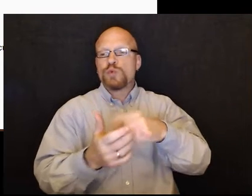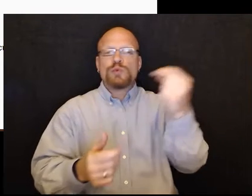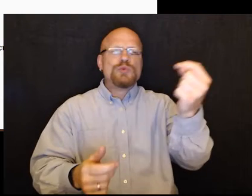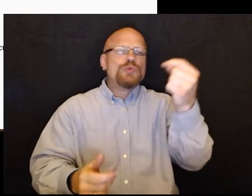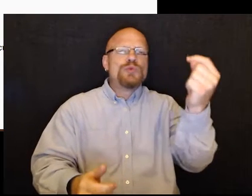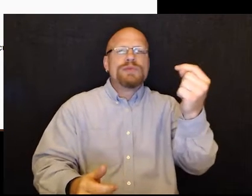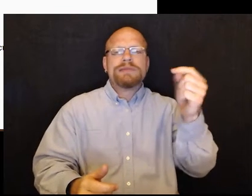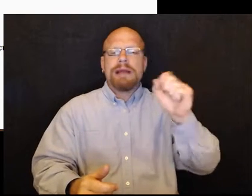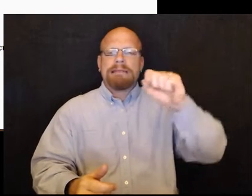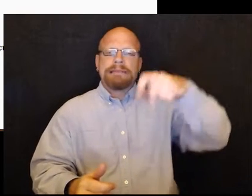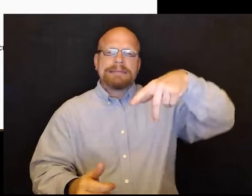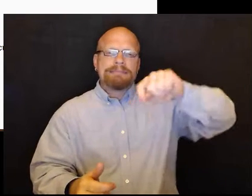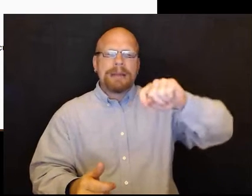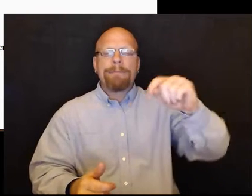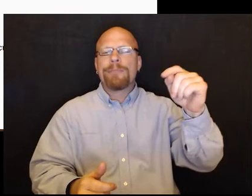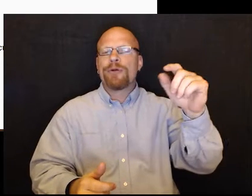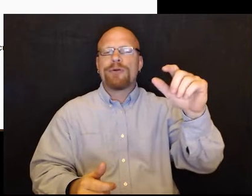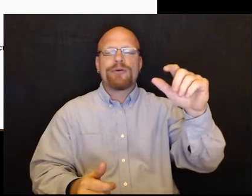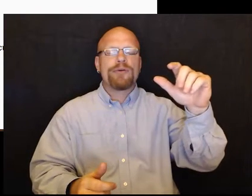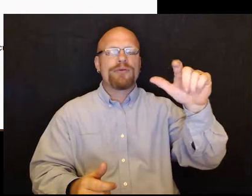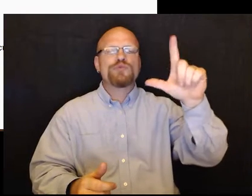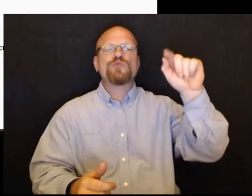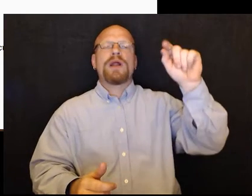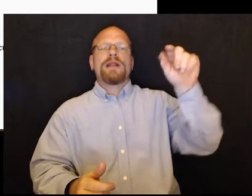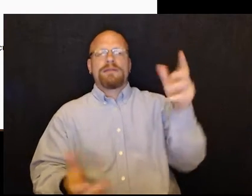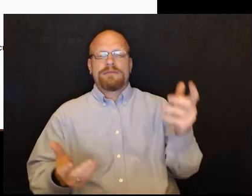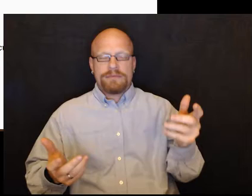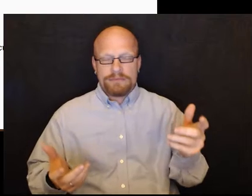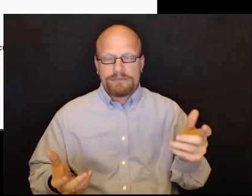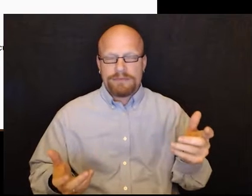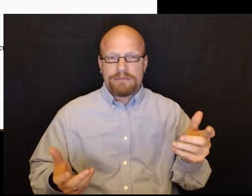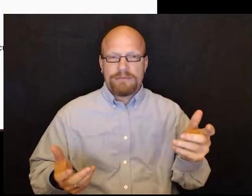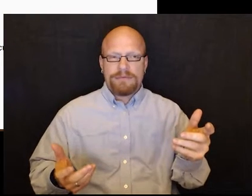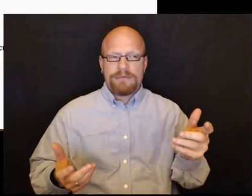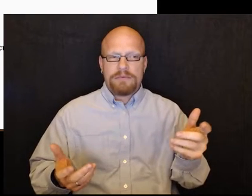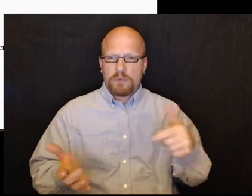don't... it'll be late